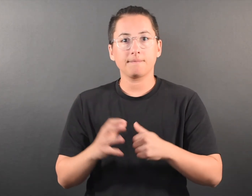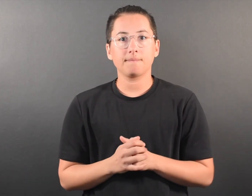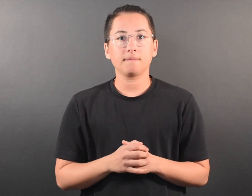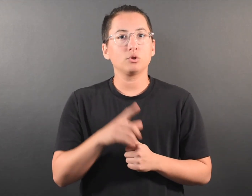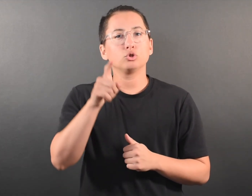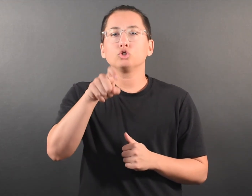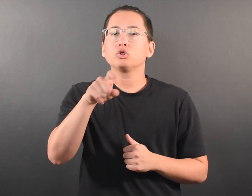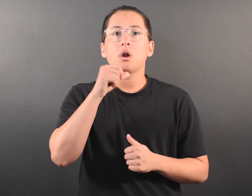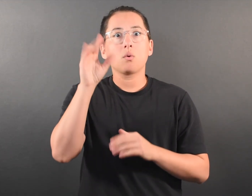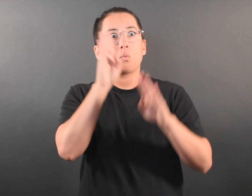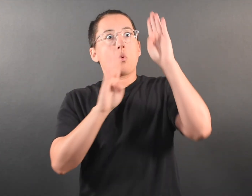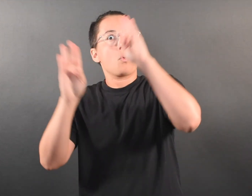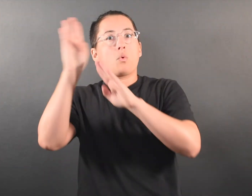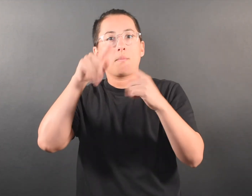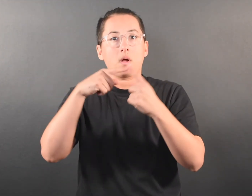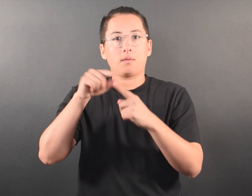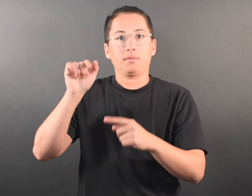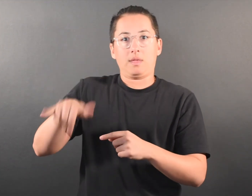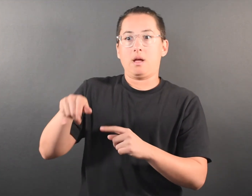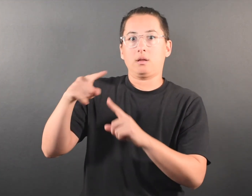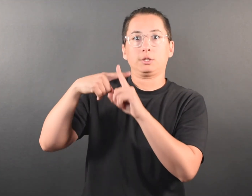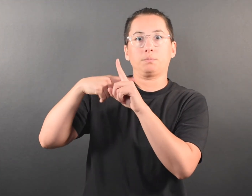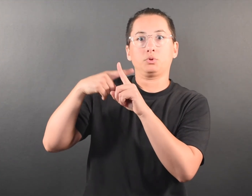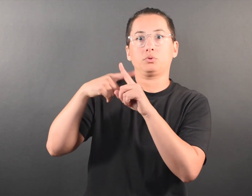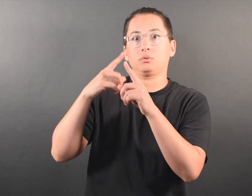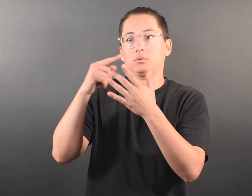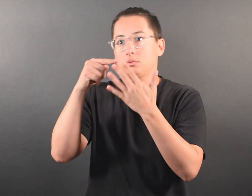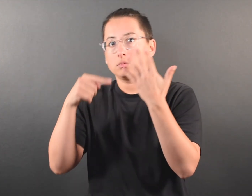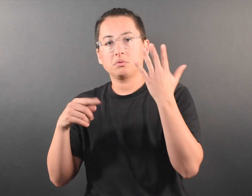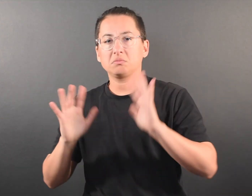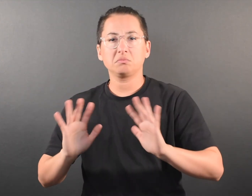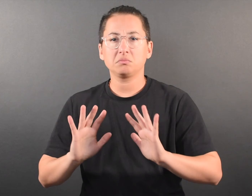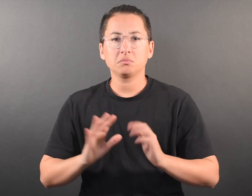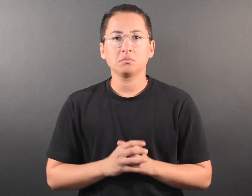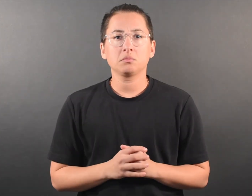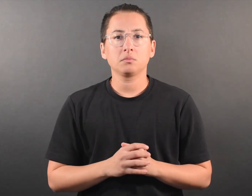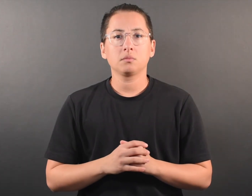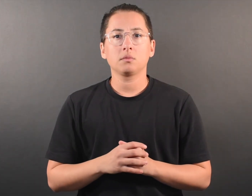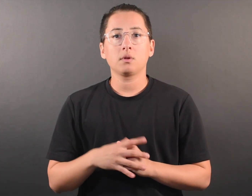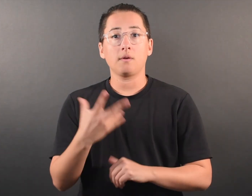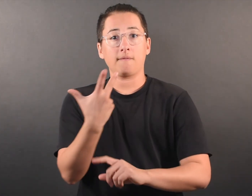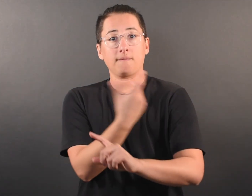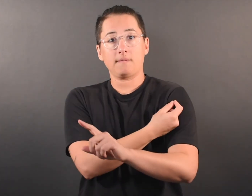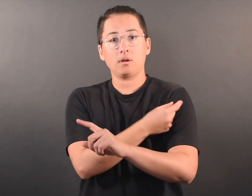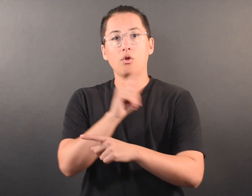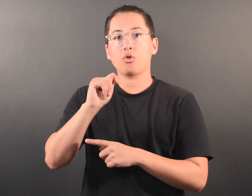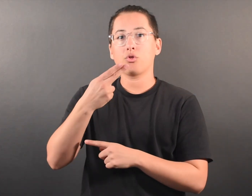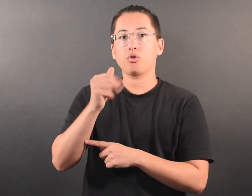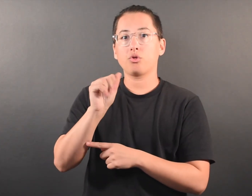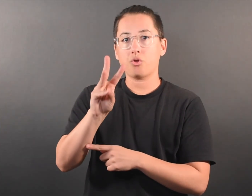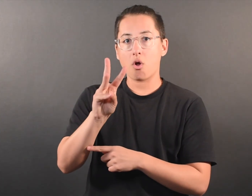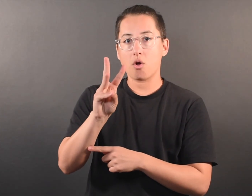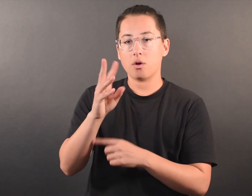You should not worry about these temperatures. Vaccines are thawed before injection.